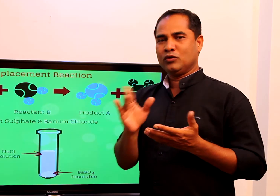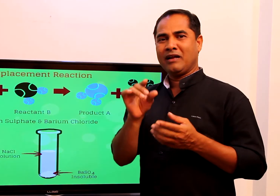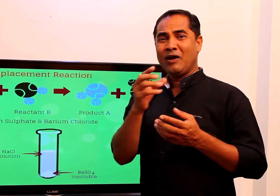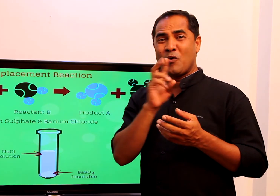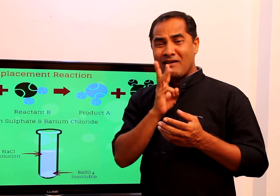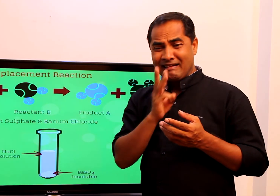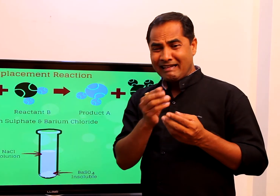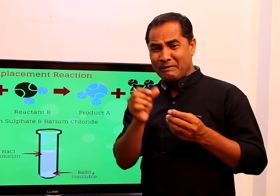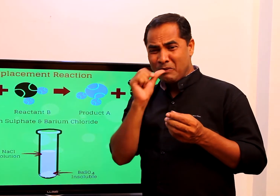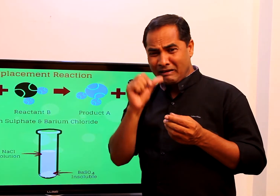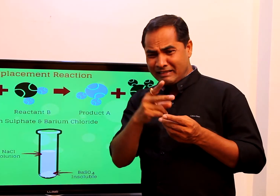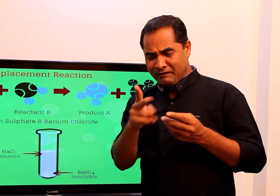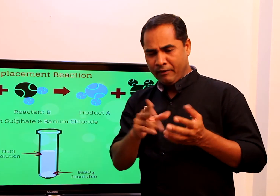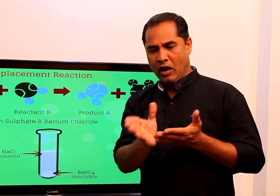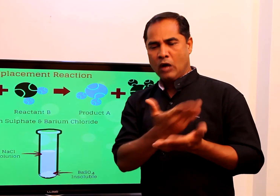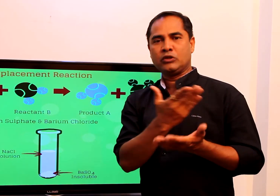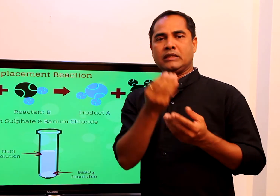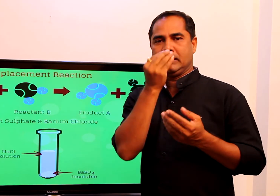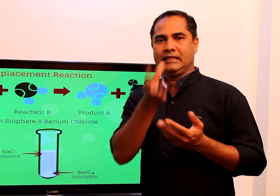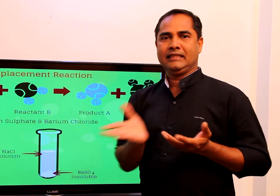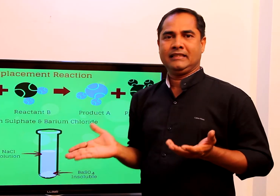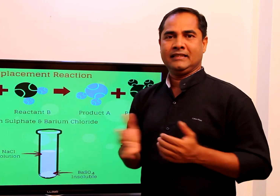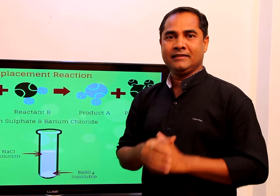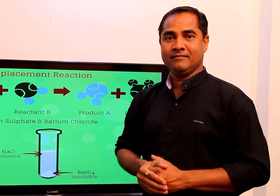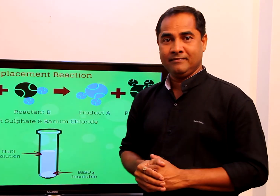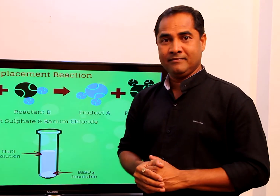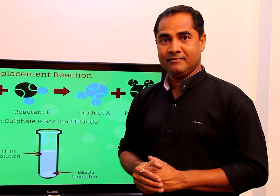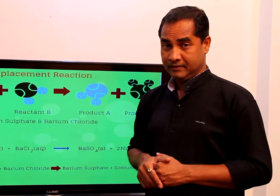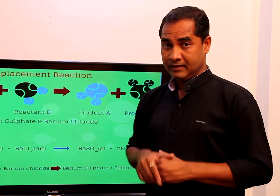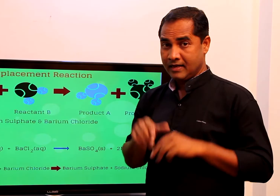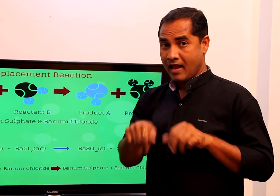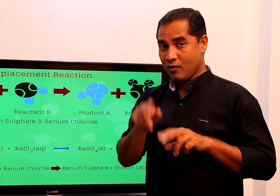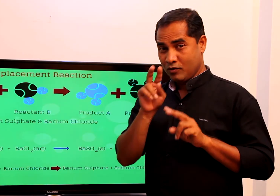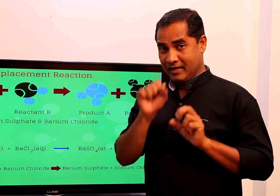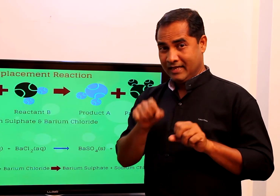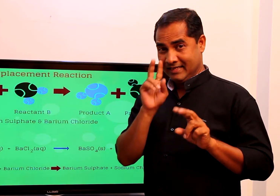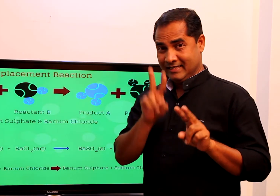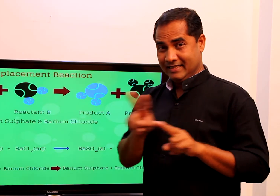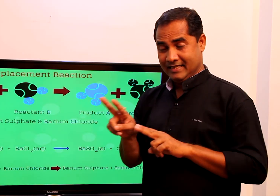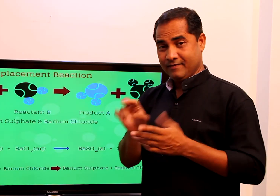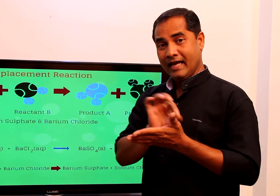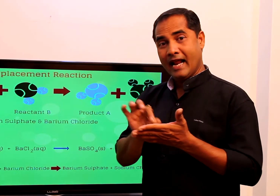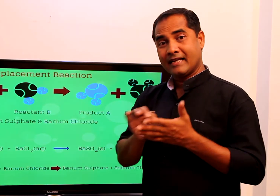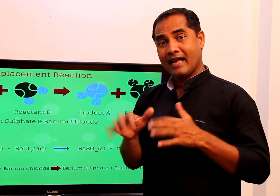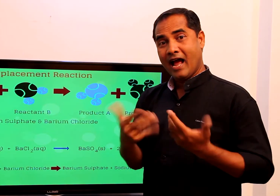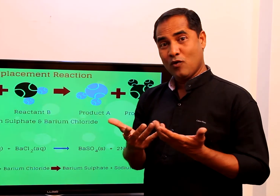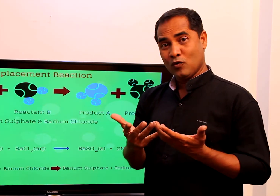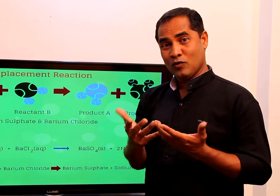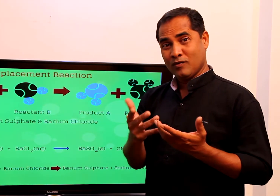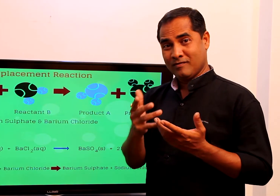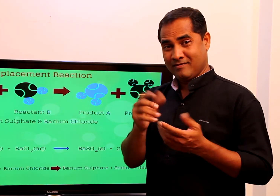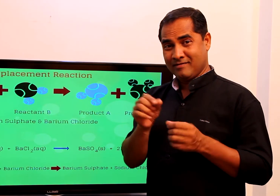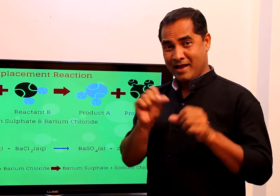Now, we'll see how we can write the same